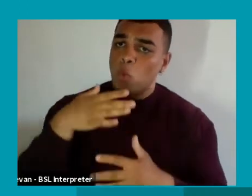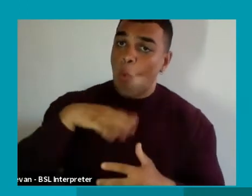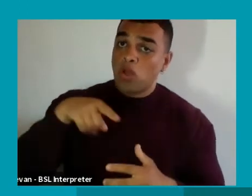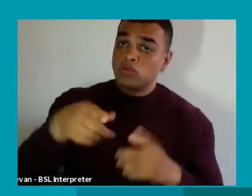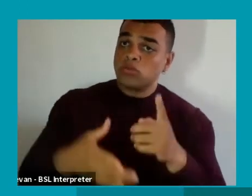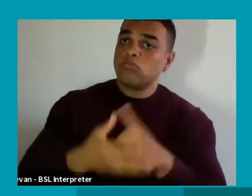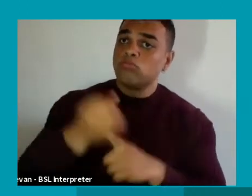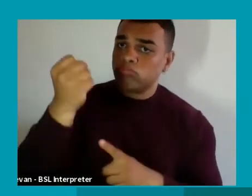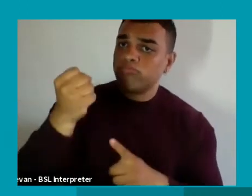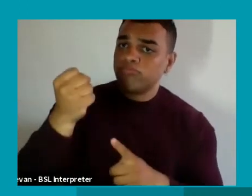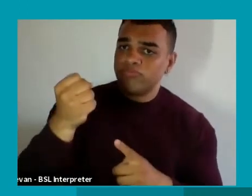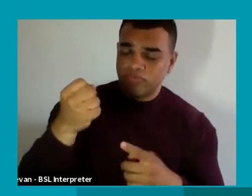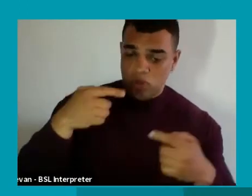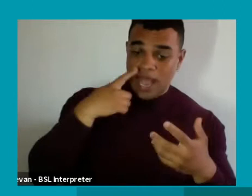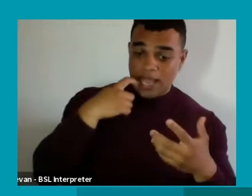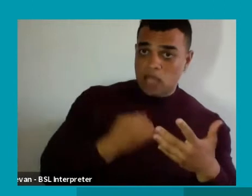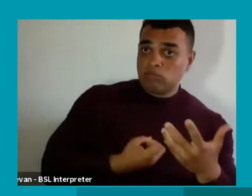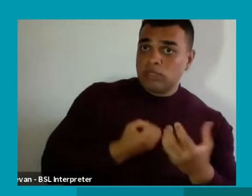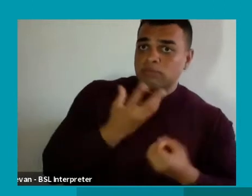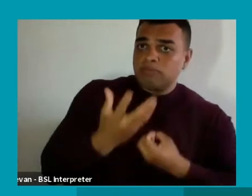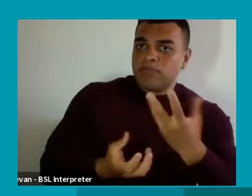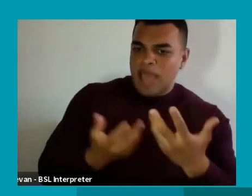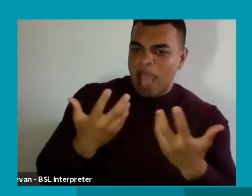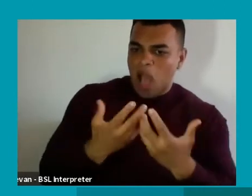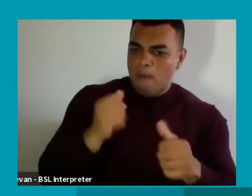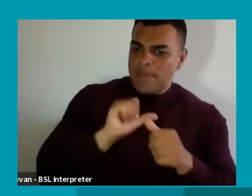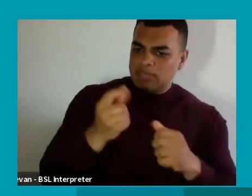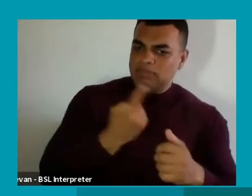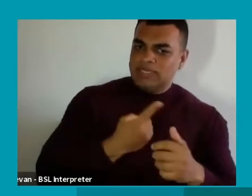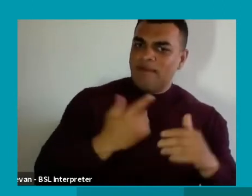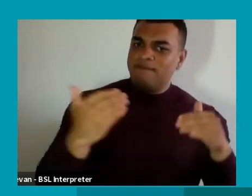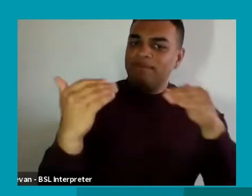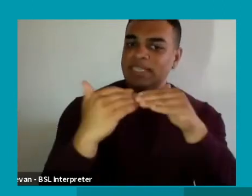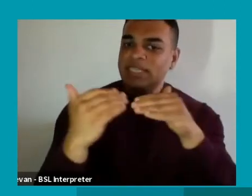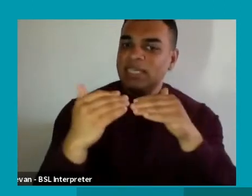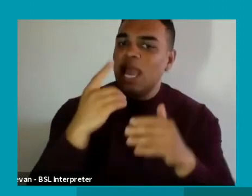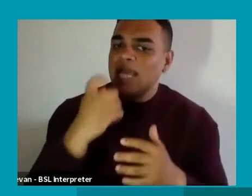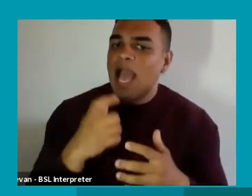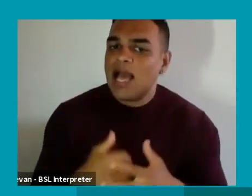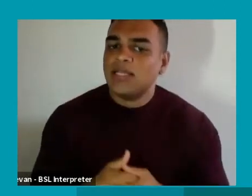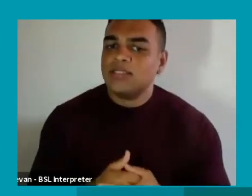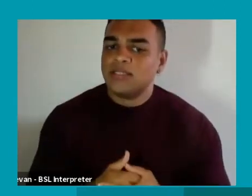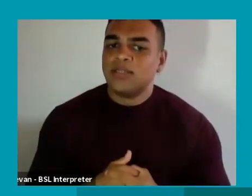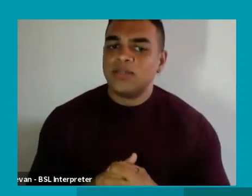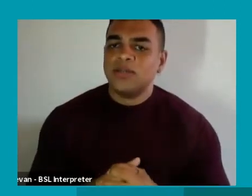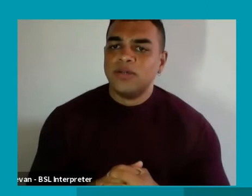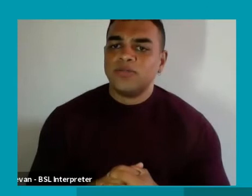So this is a really simple format that you can use, and again as I've mentioned, you want to keep it really simple and